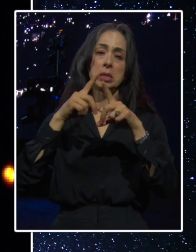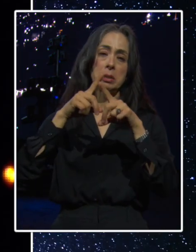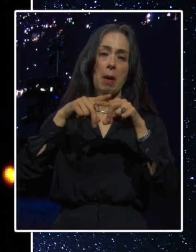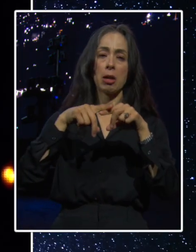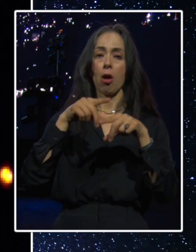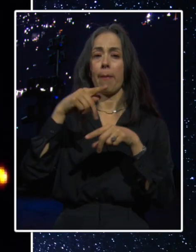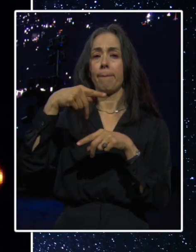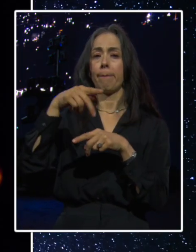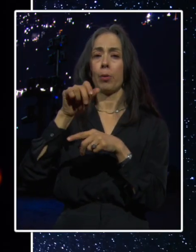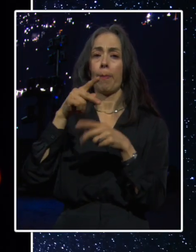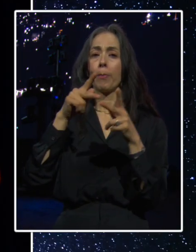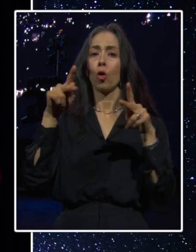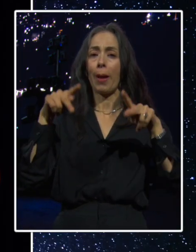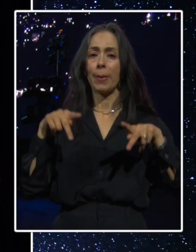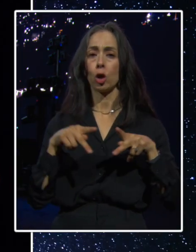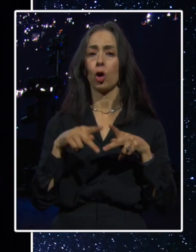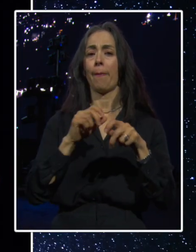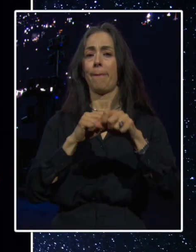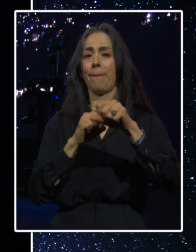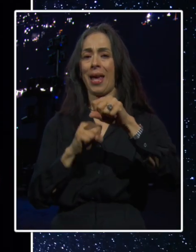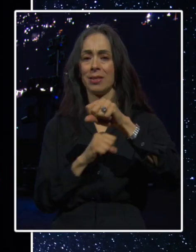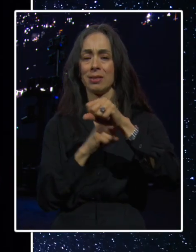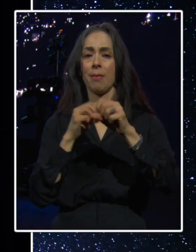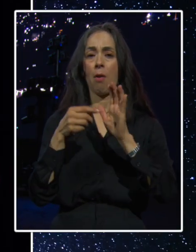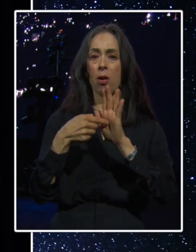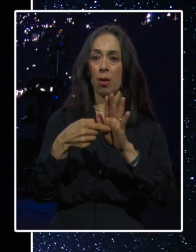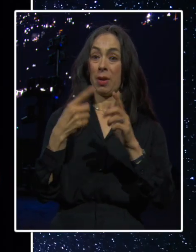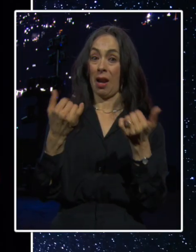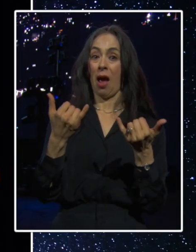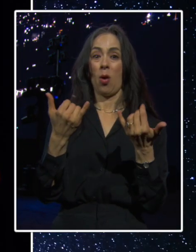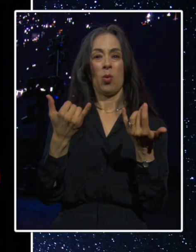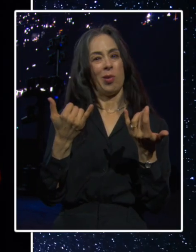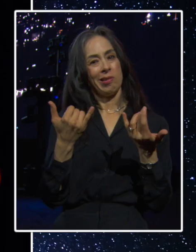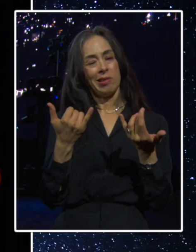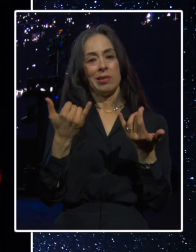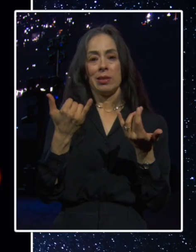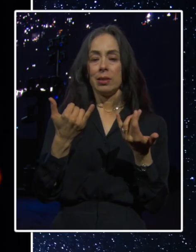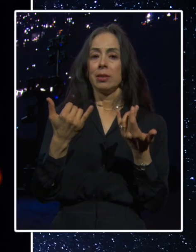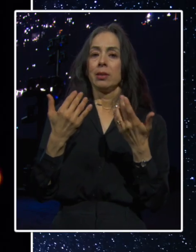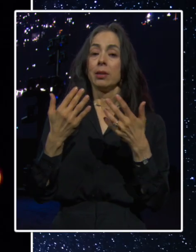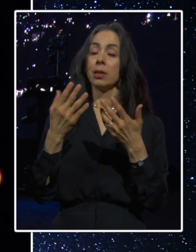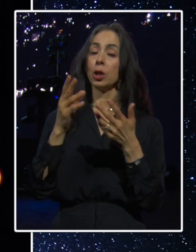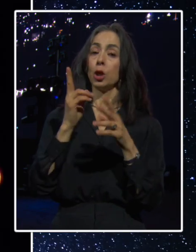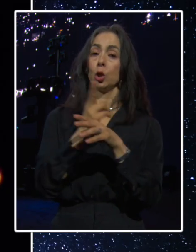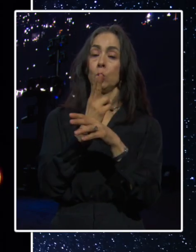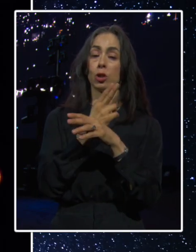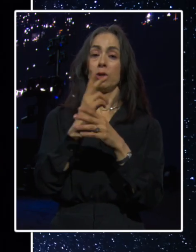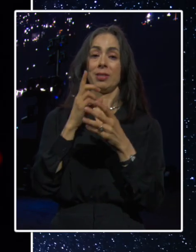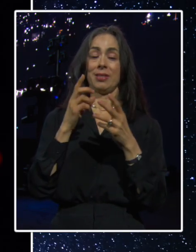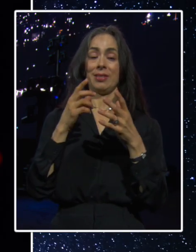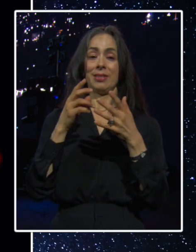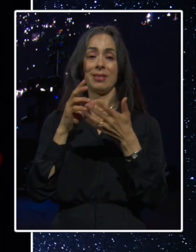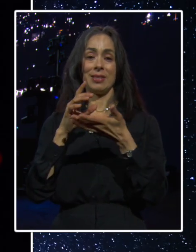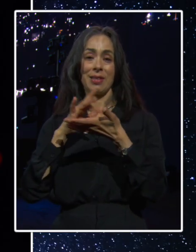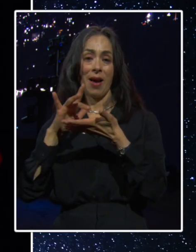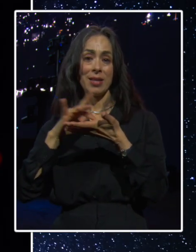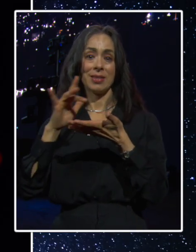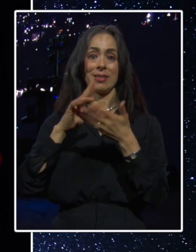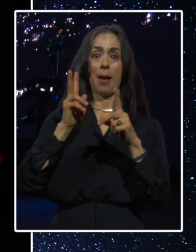Today, those boundaries have all but disappeared. Users, devices, and applications are everywhere.